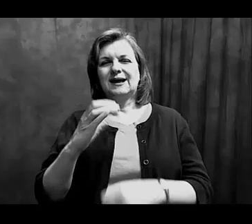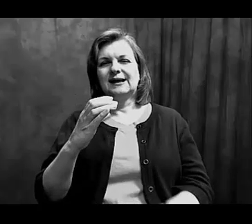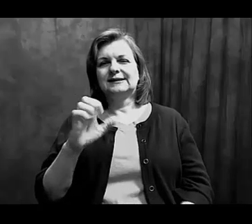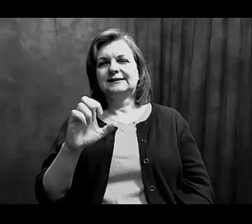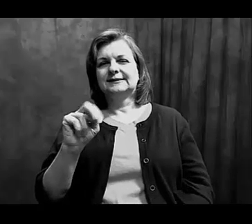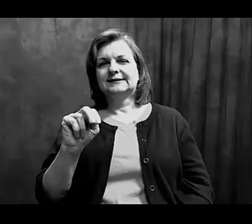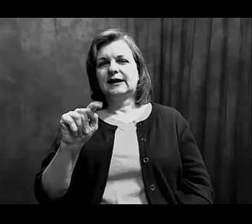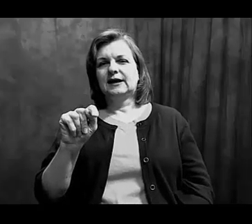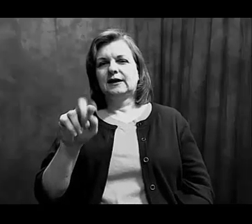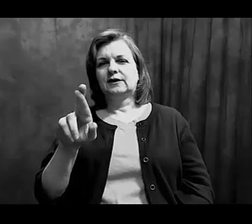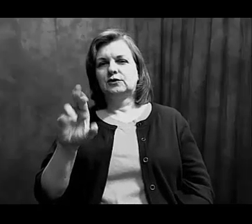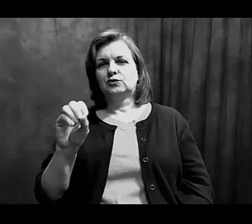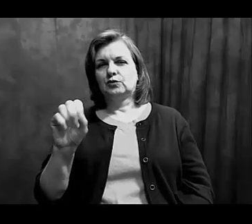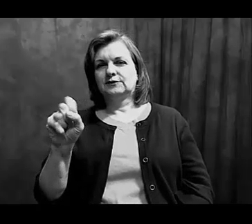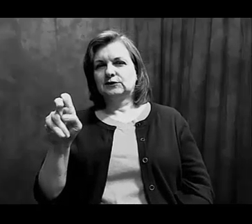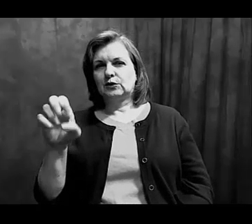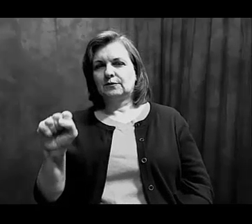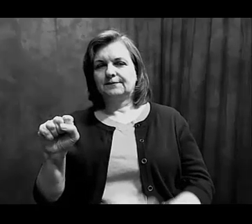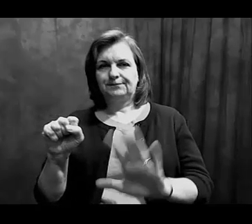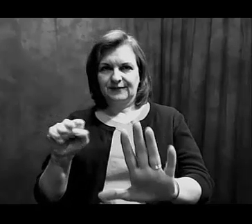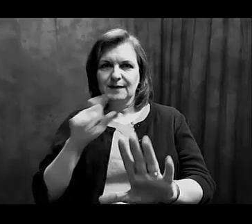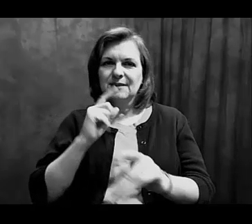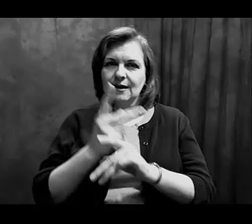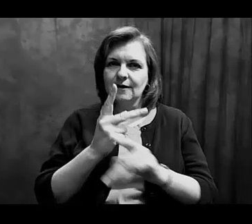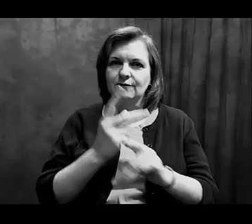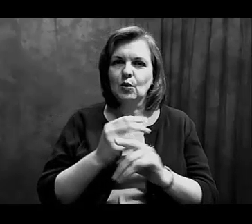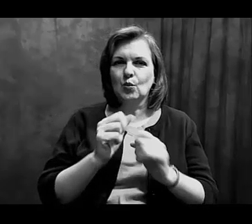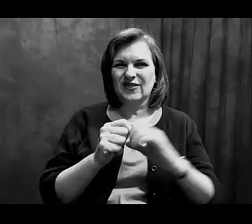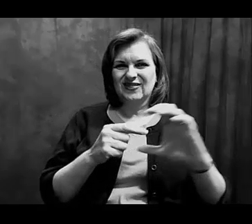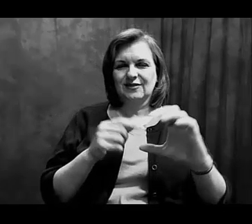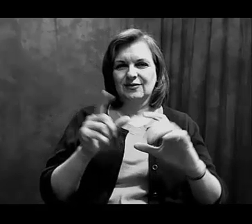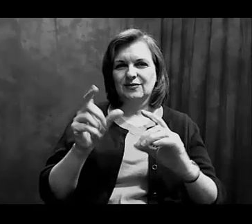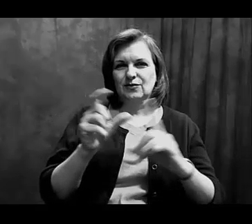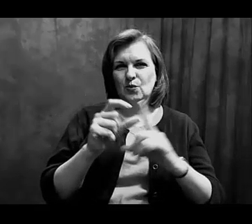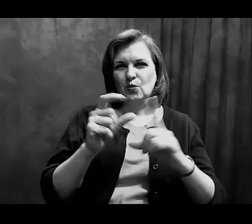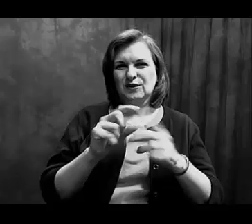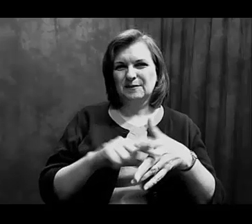you're going to have to be very very careful with the "C" words